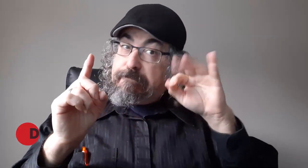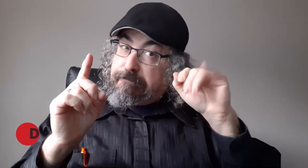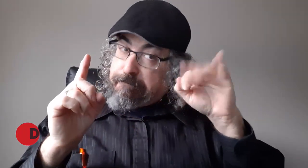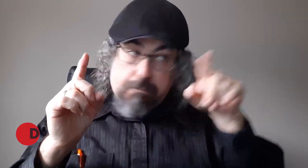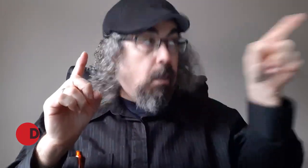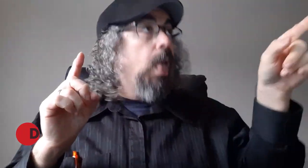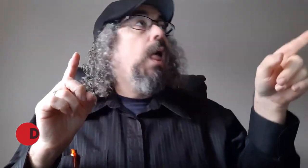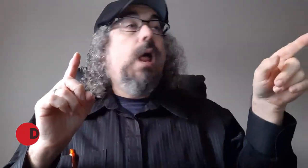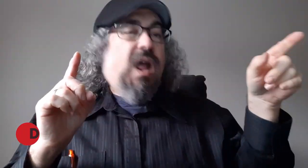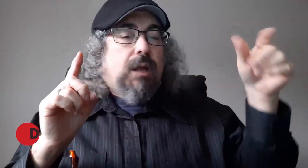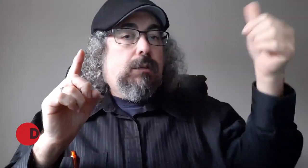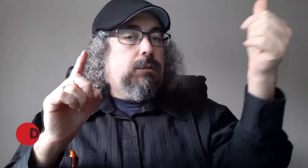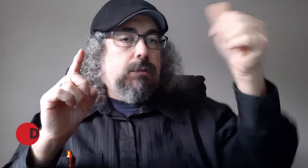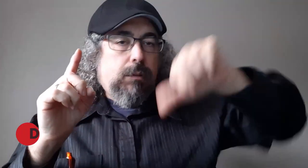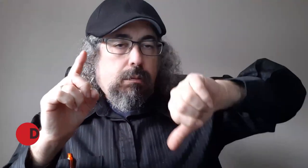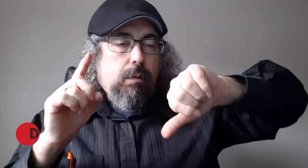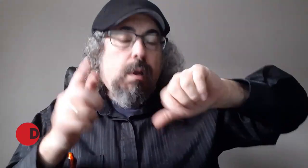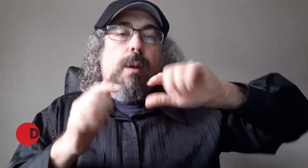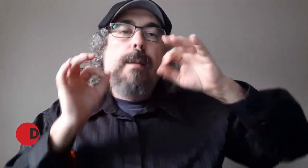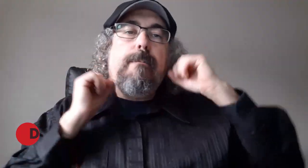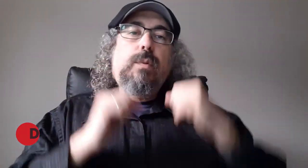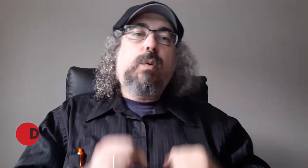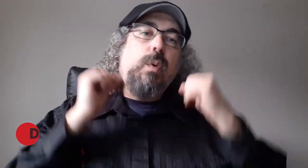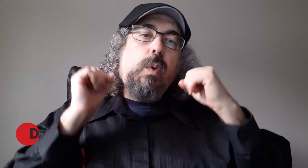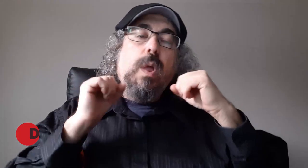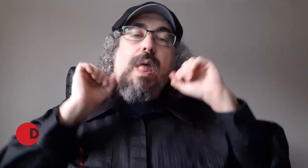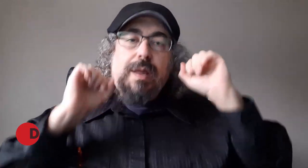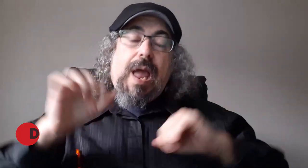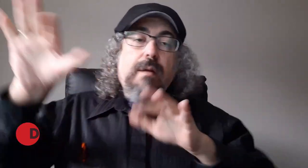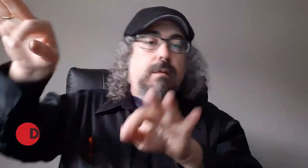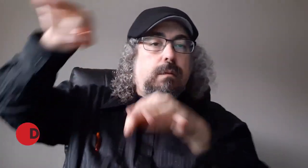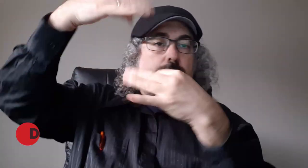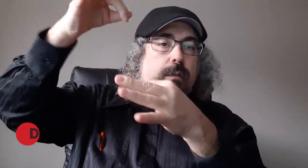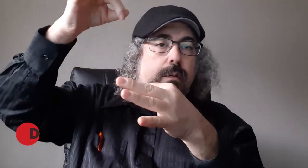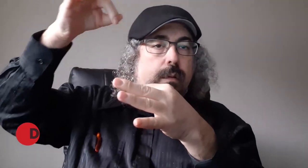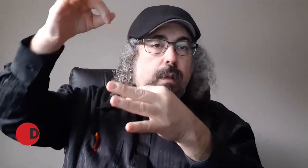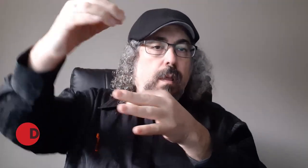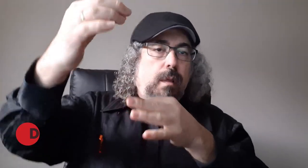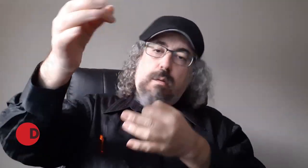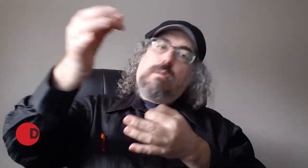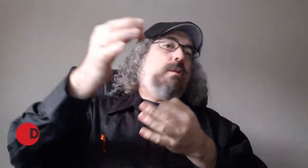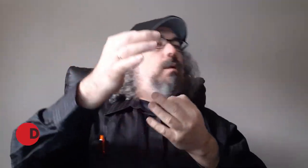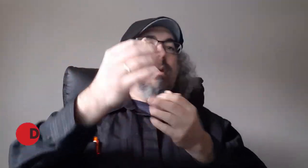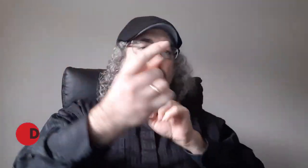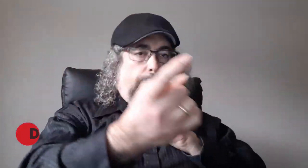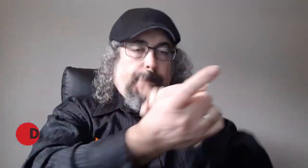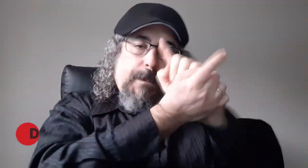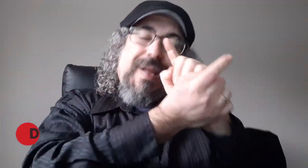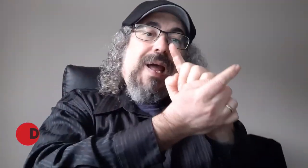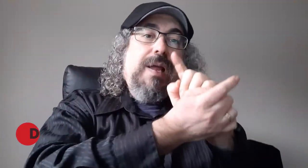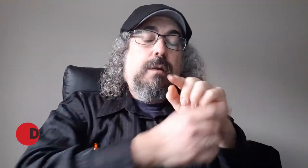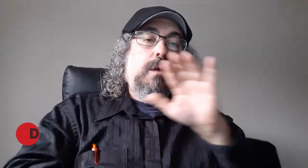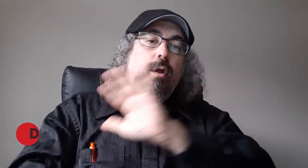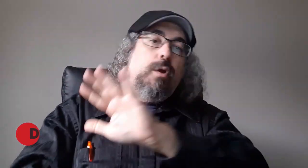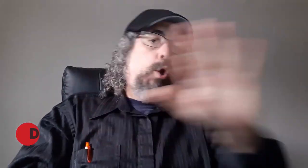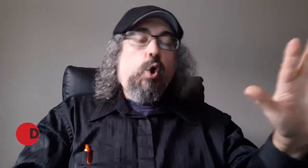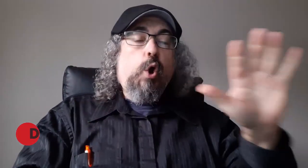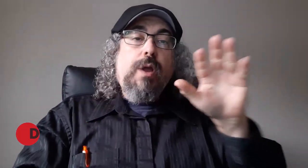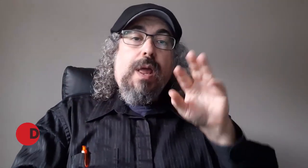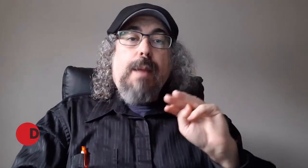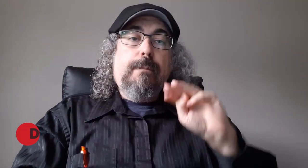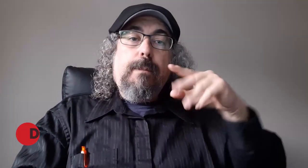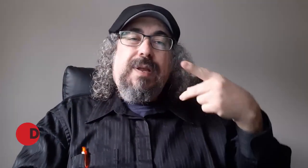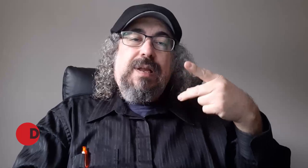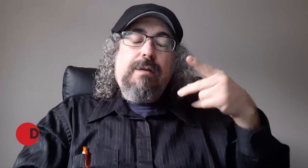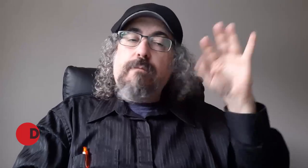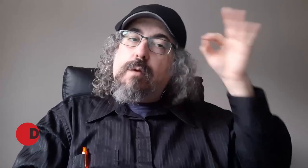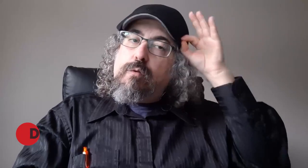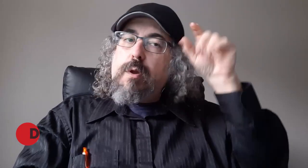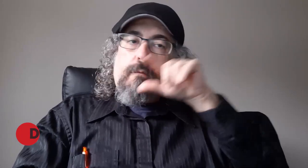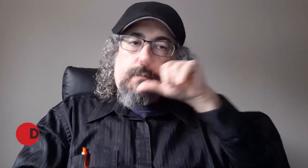Should the CRTC reject, we have documentation to show your MP, federal